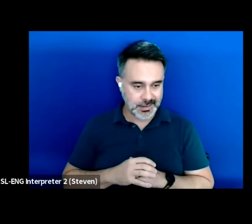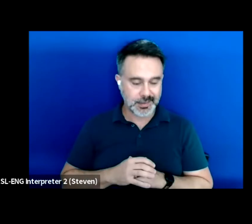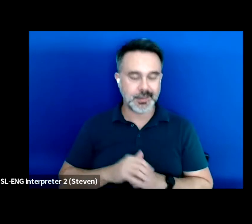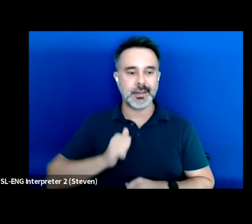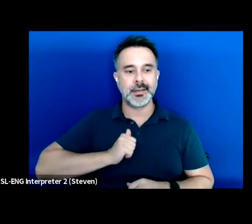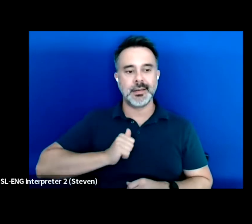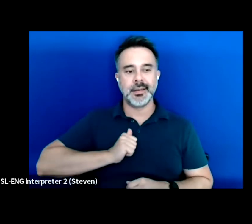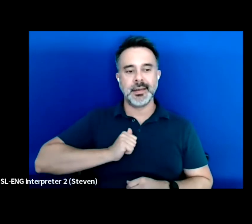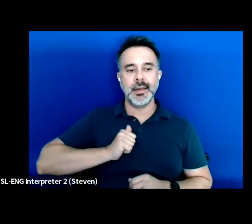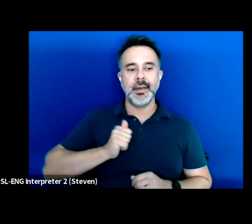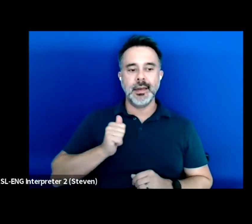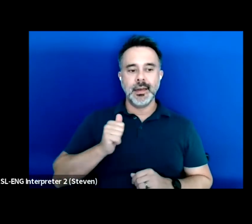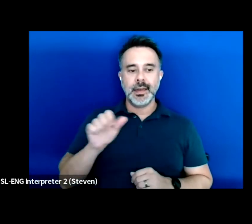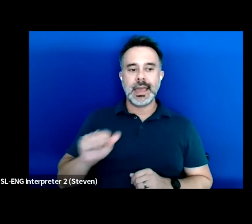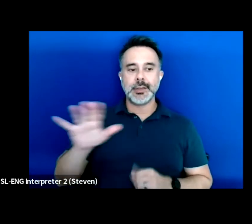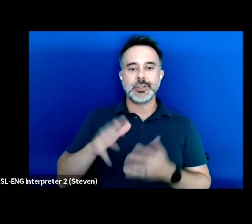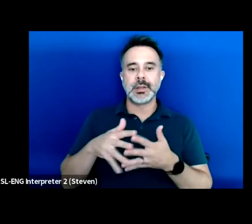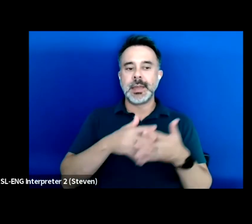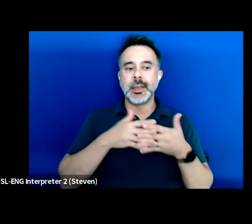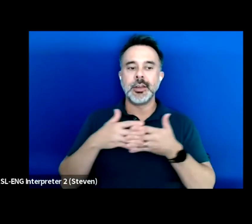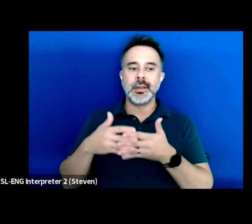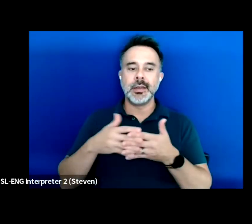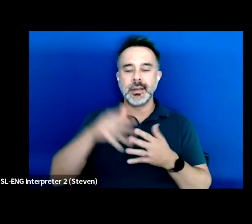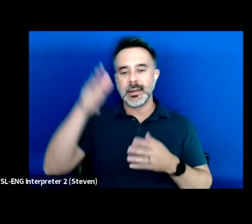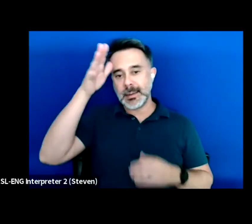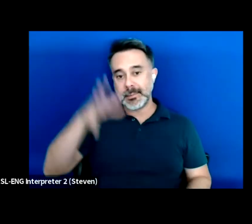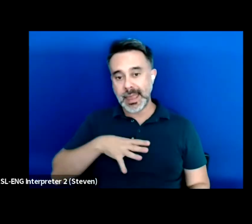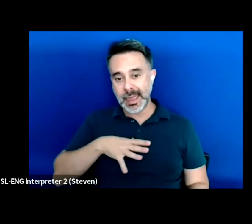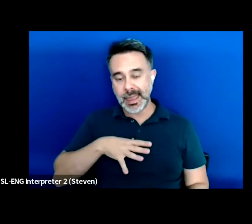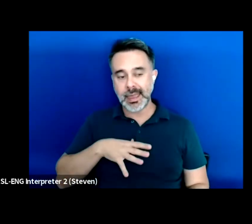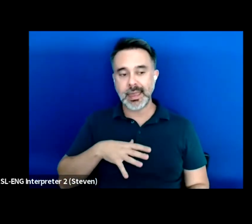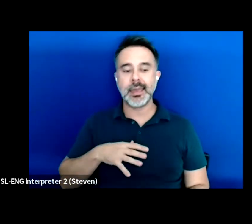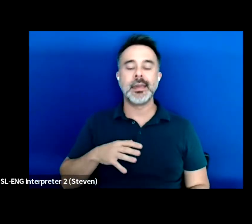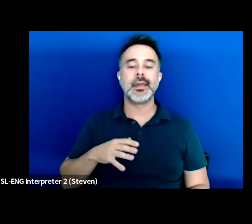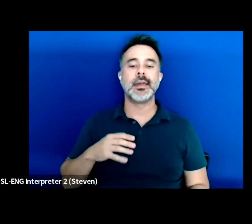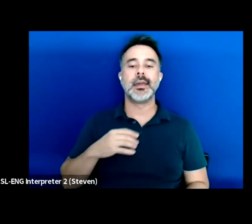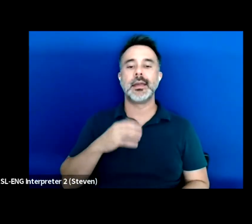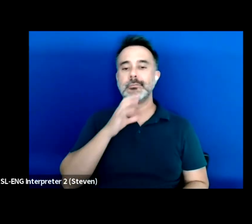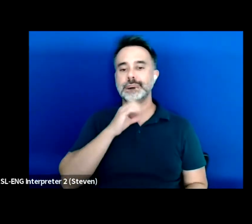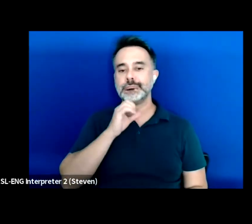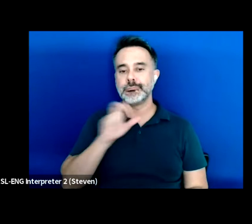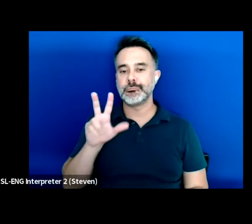I wrote and illustrated the graphic novel, Everyone's an Alien When You're an Alien, Too,